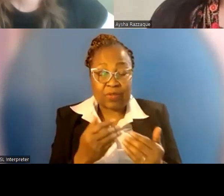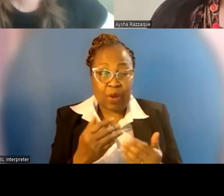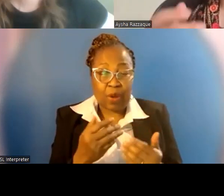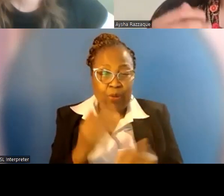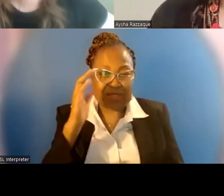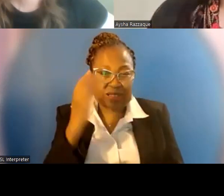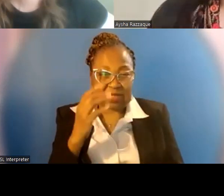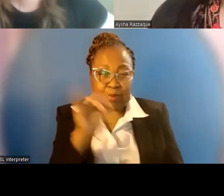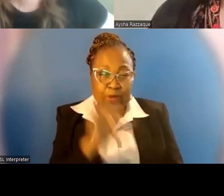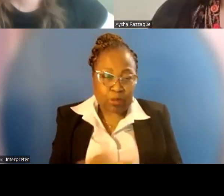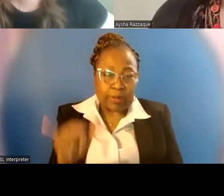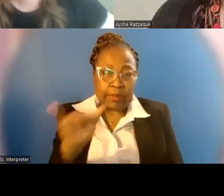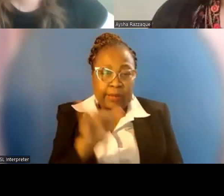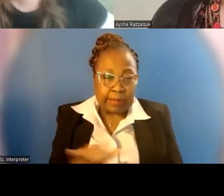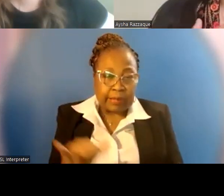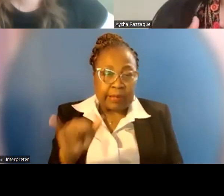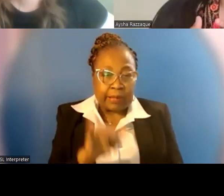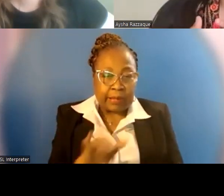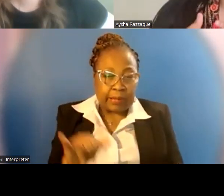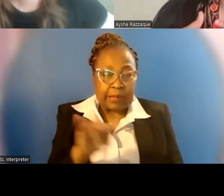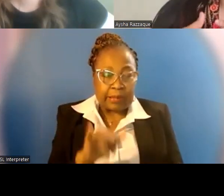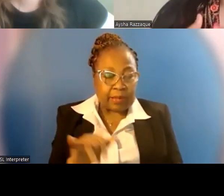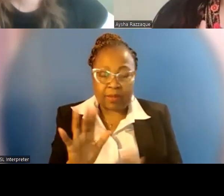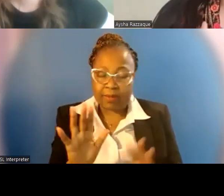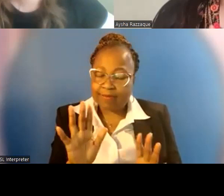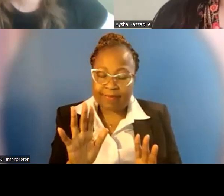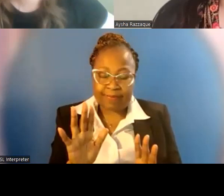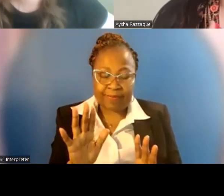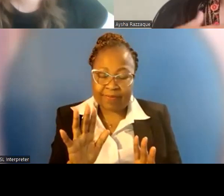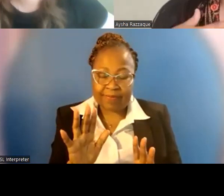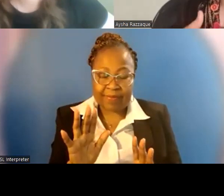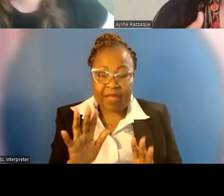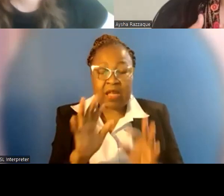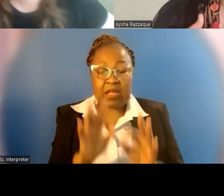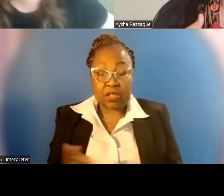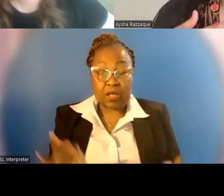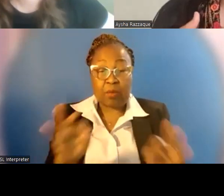it's important to go back to the basics of what is,